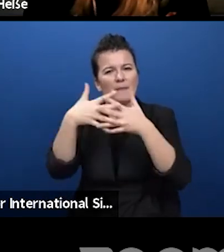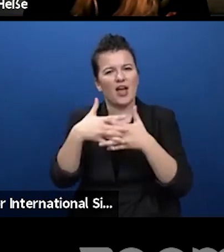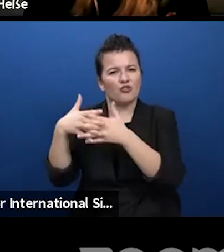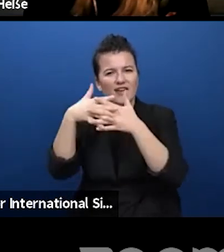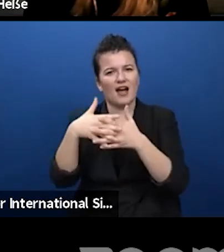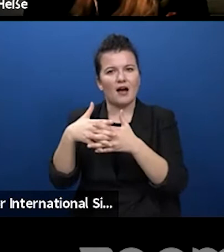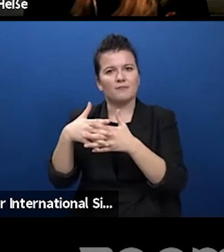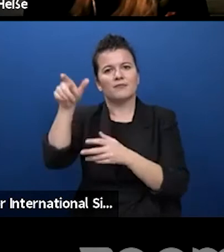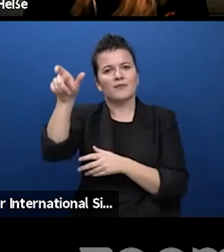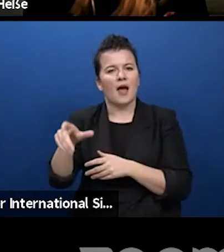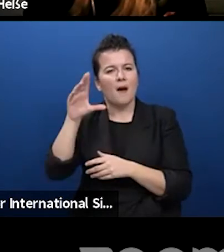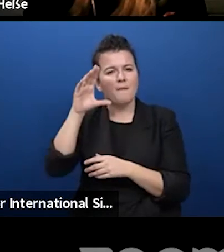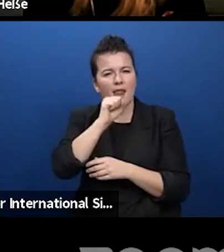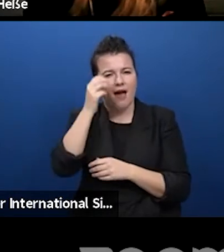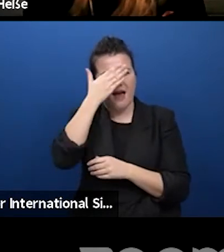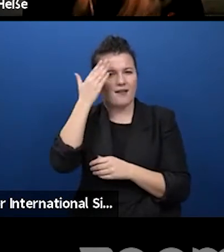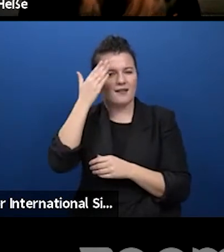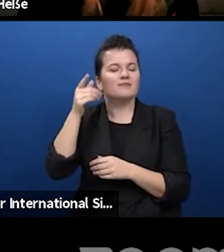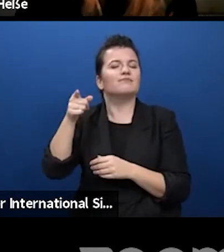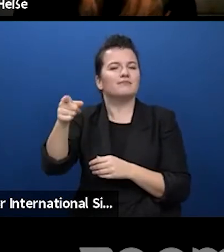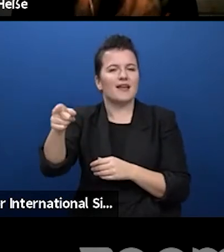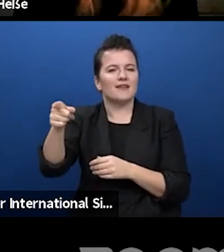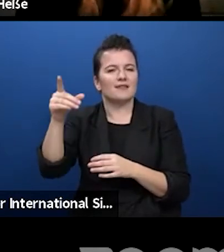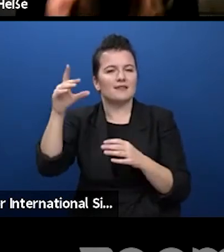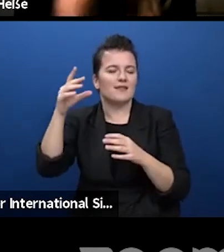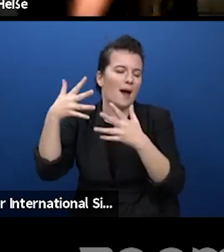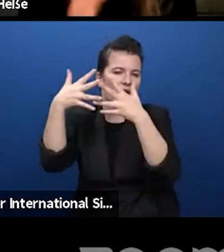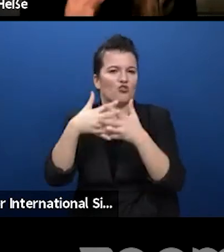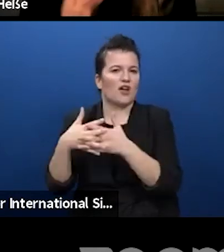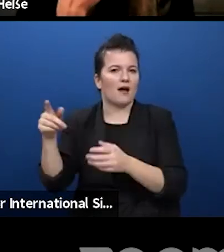black man you know and it's like I felt like as a White director it was very weird because it was a